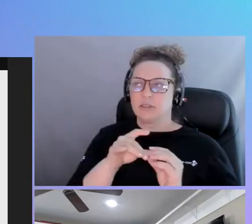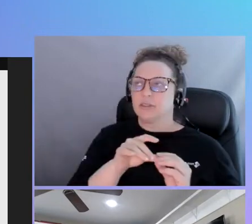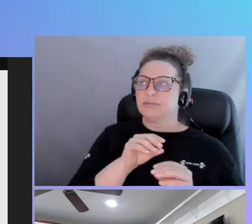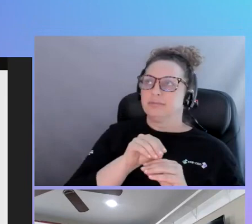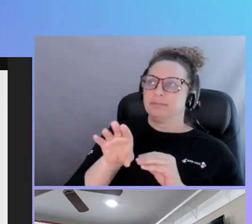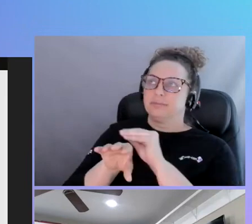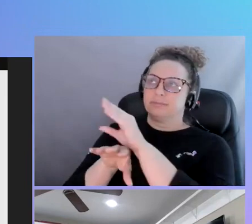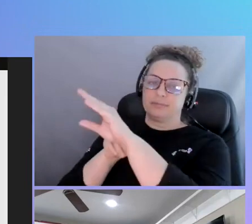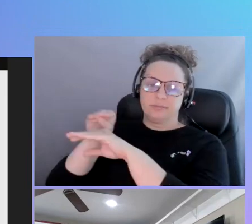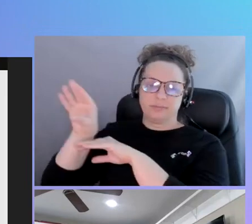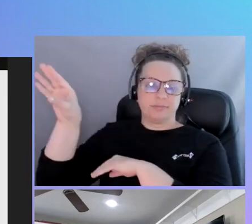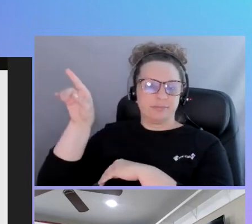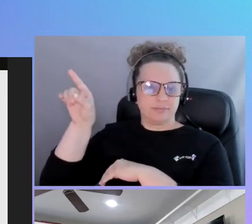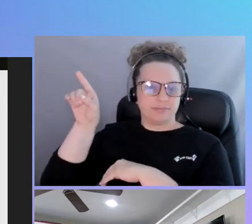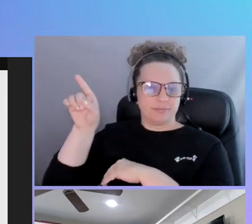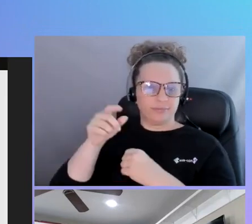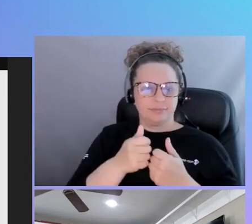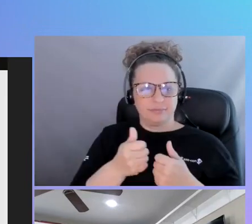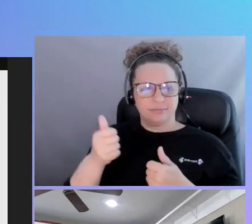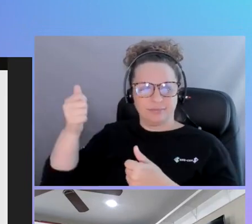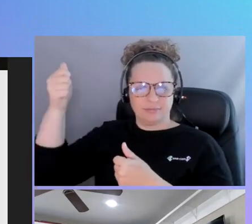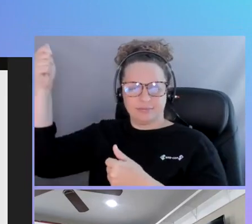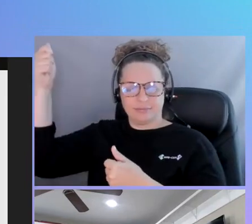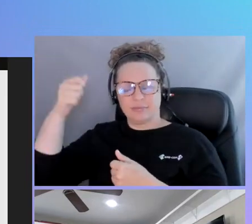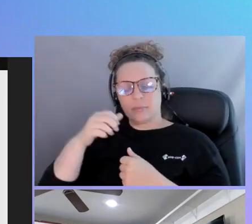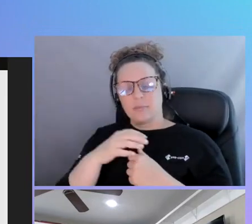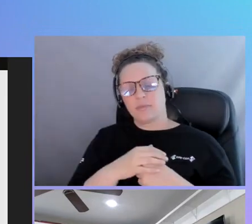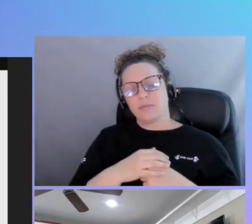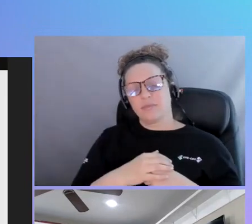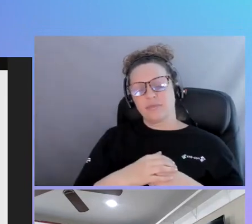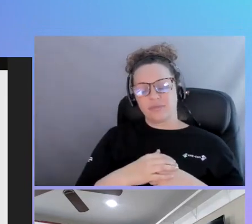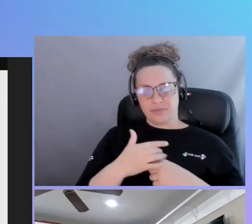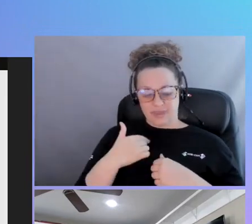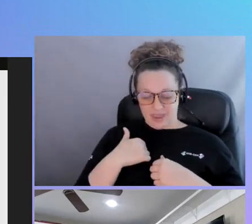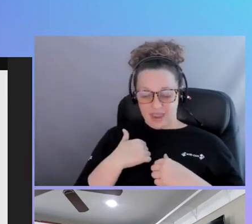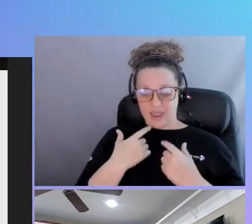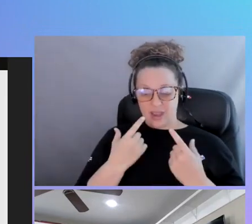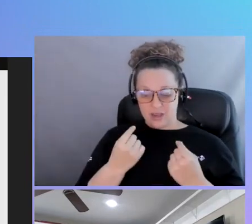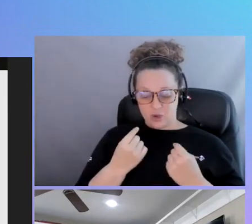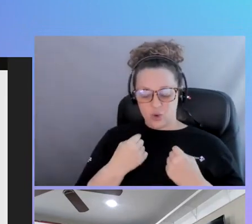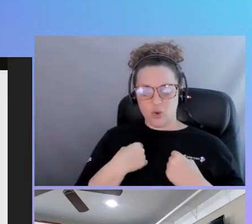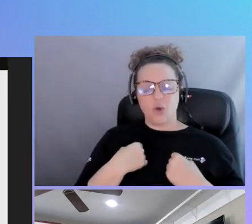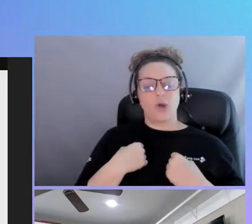the first way I started doing it was using the Dei VP of going